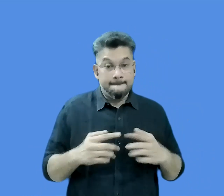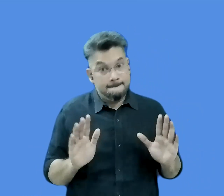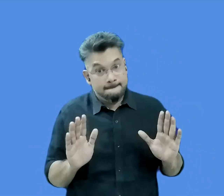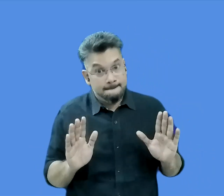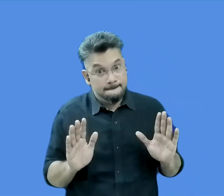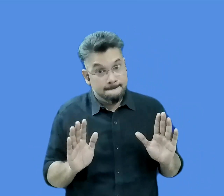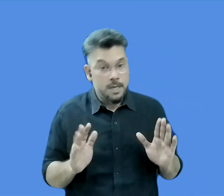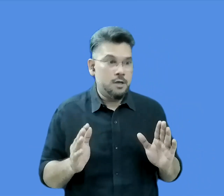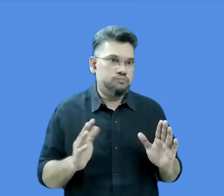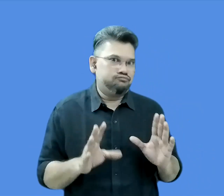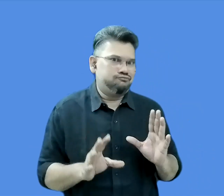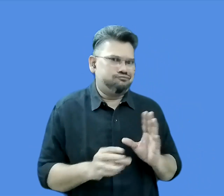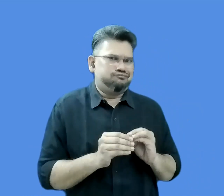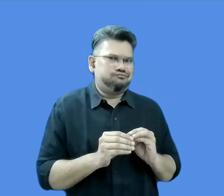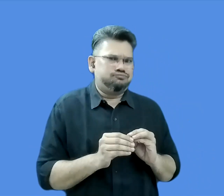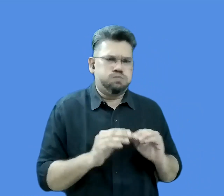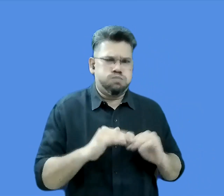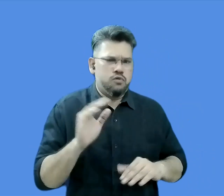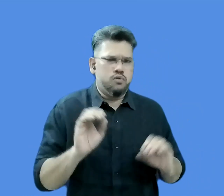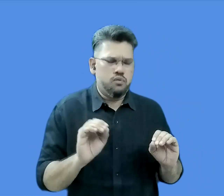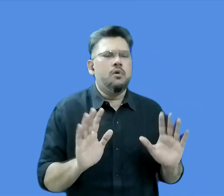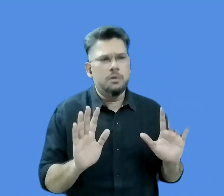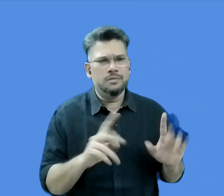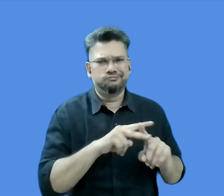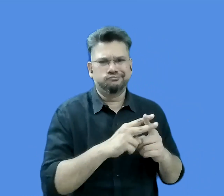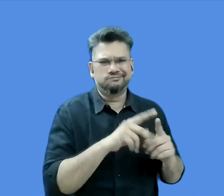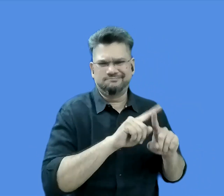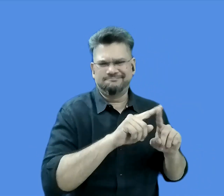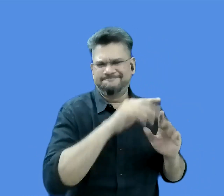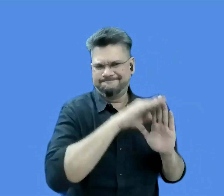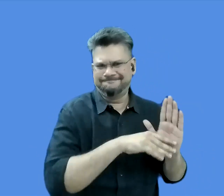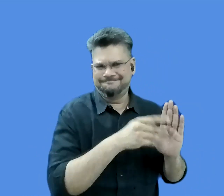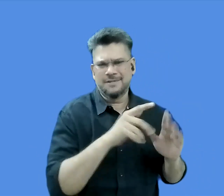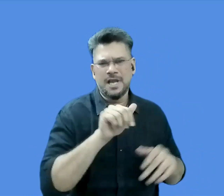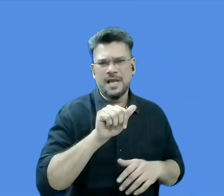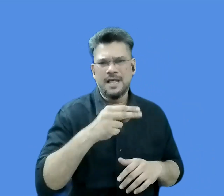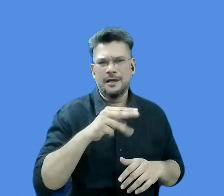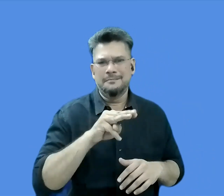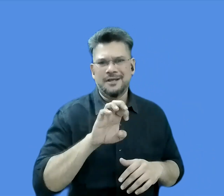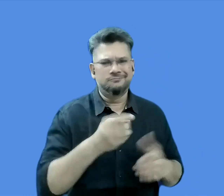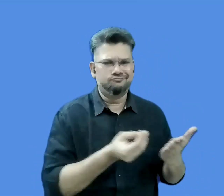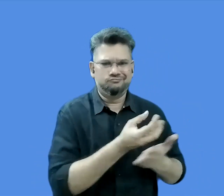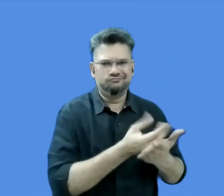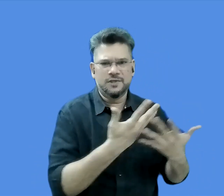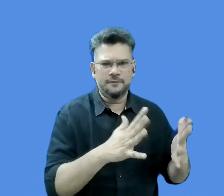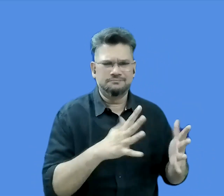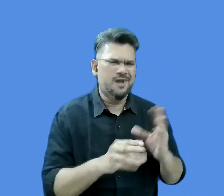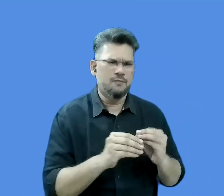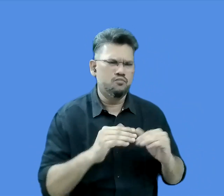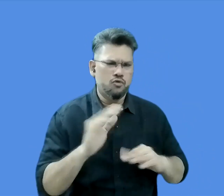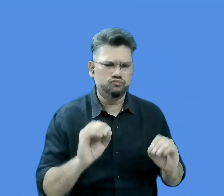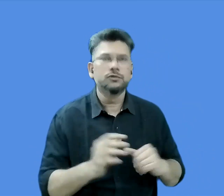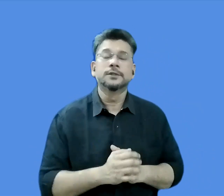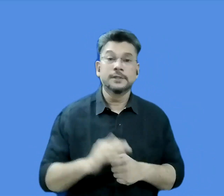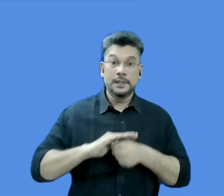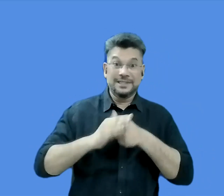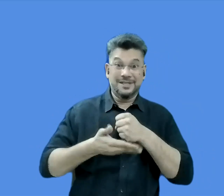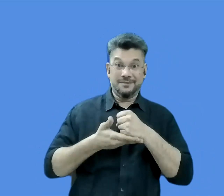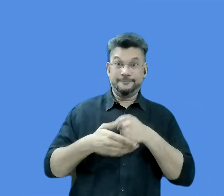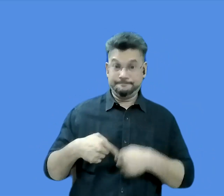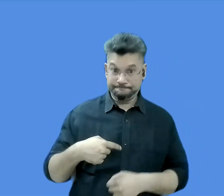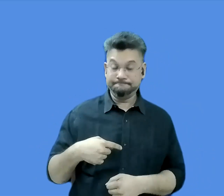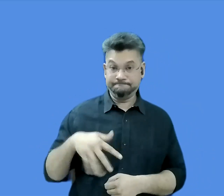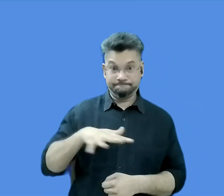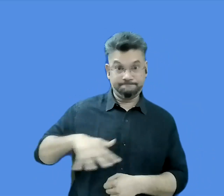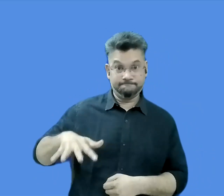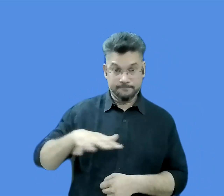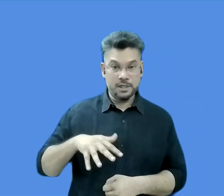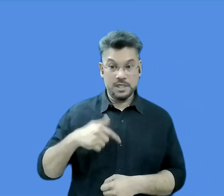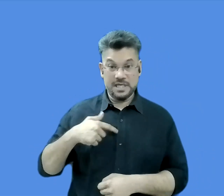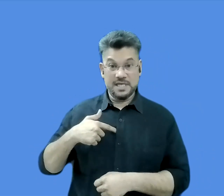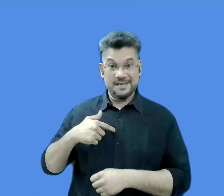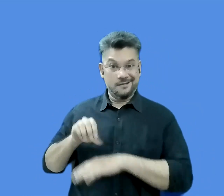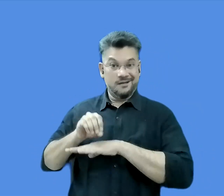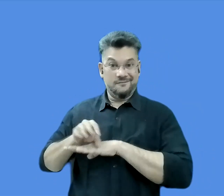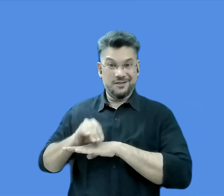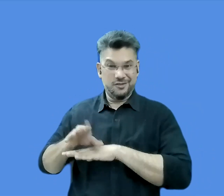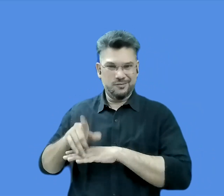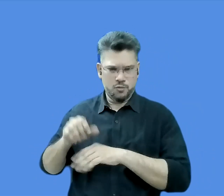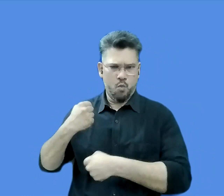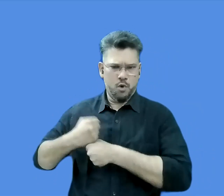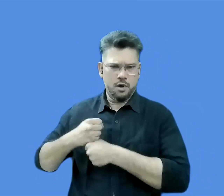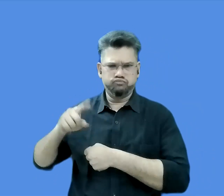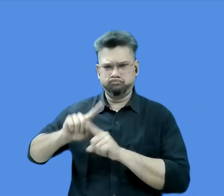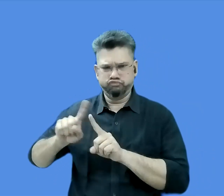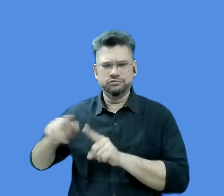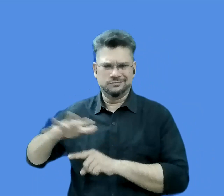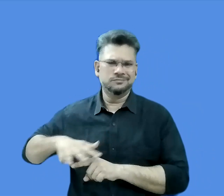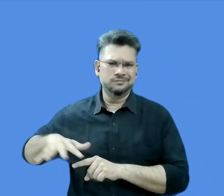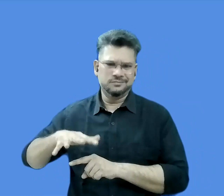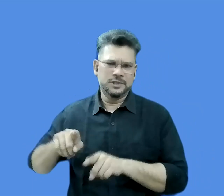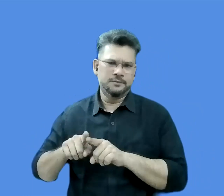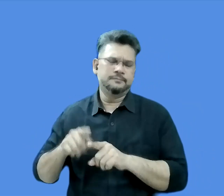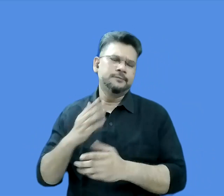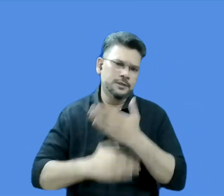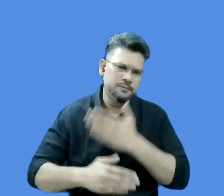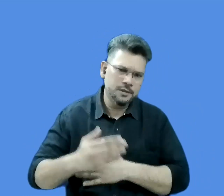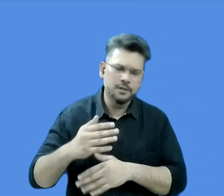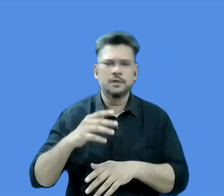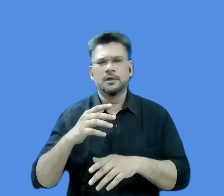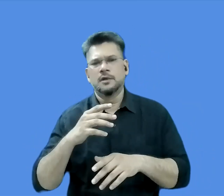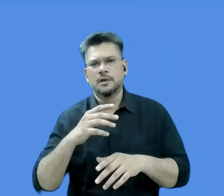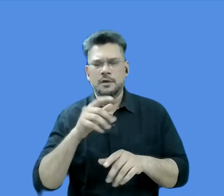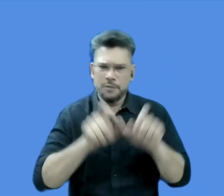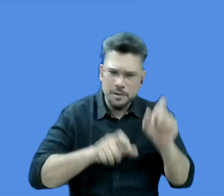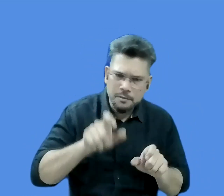CHAD RENFRO: